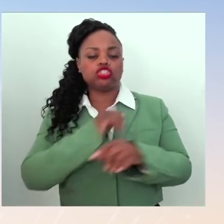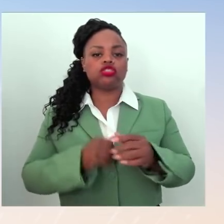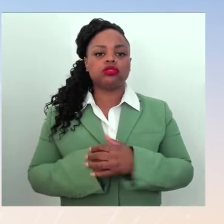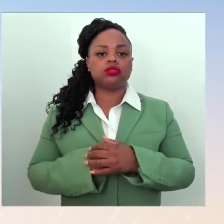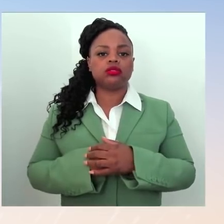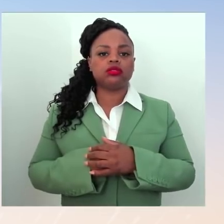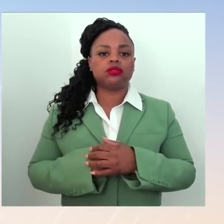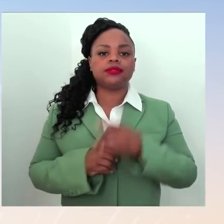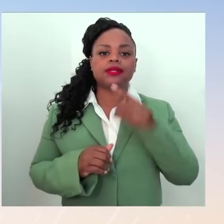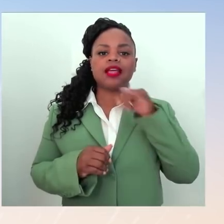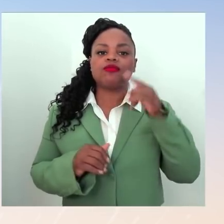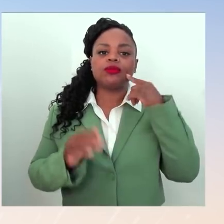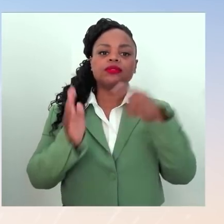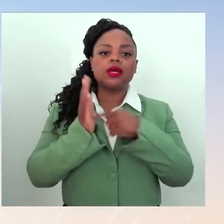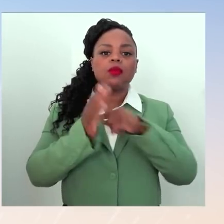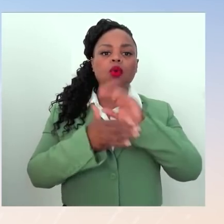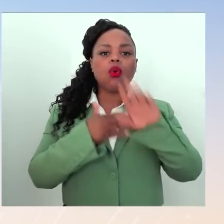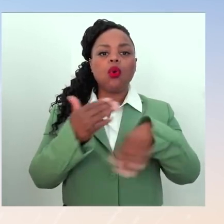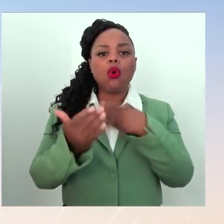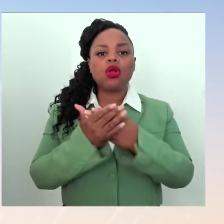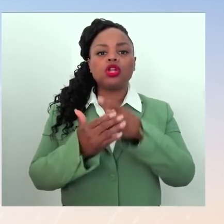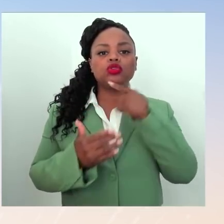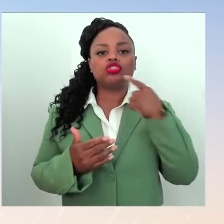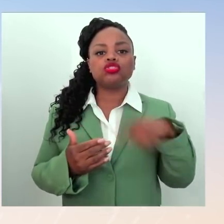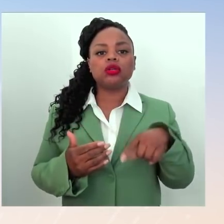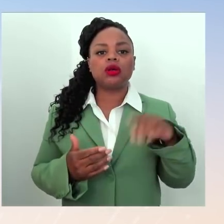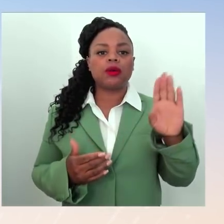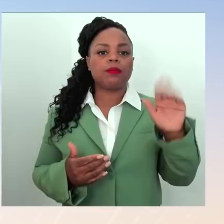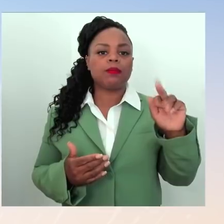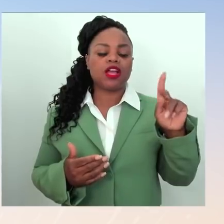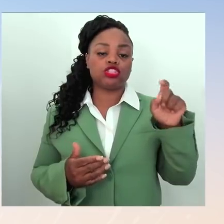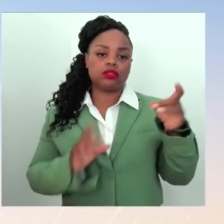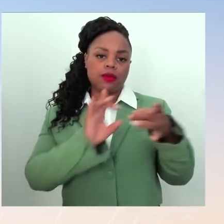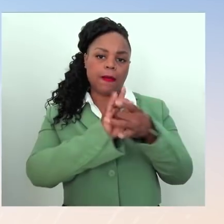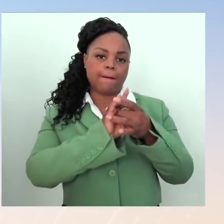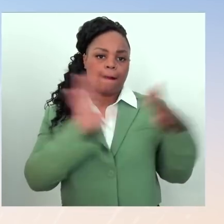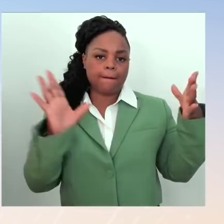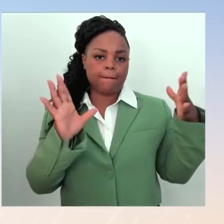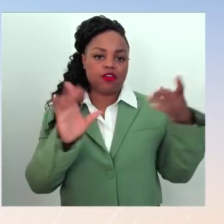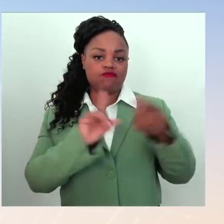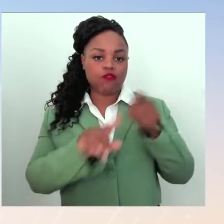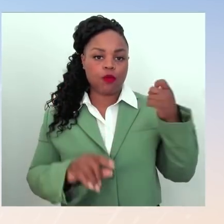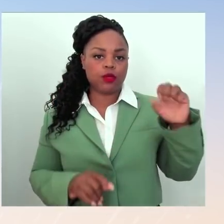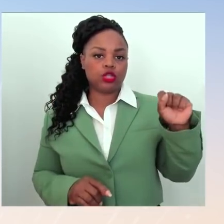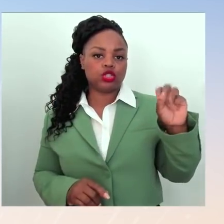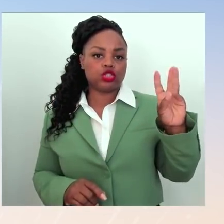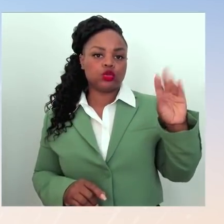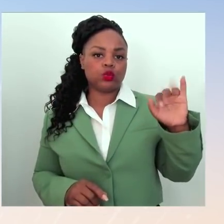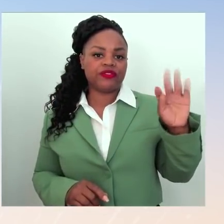Does the United States support expelling every bank? Ms. Psaki: Well, typically what happens with SWIFT and removing instit- --